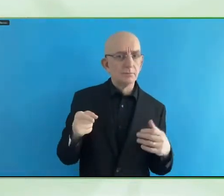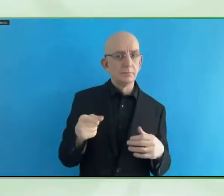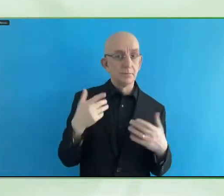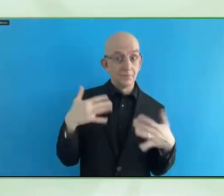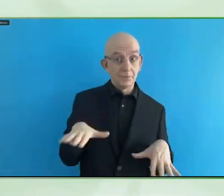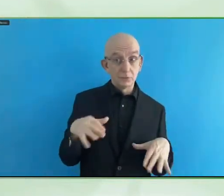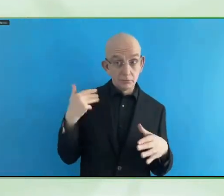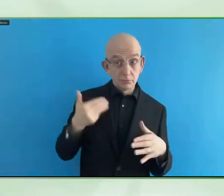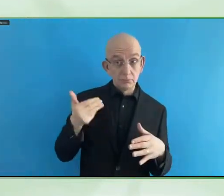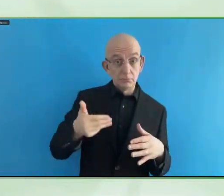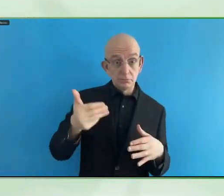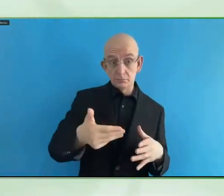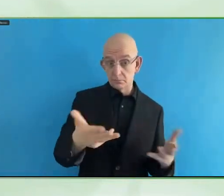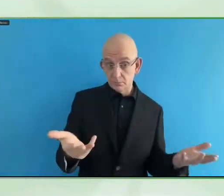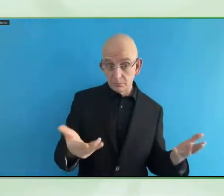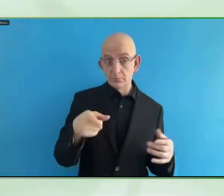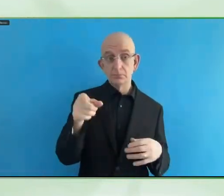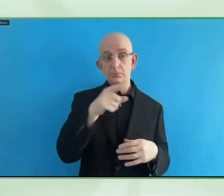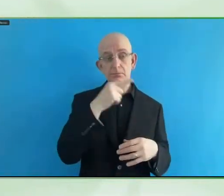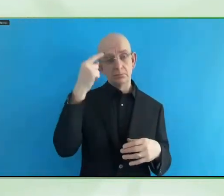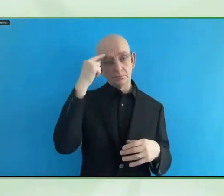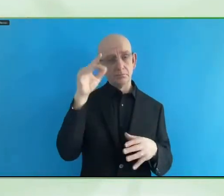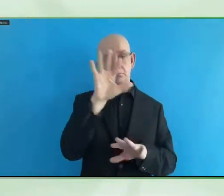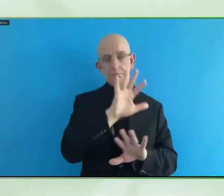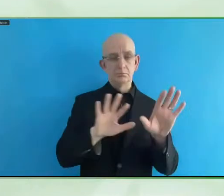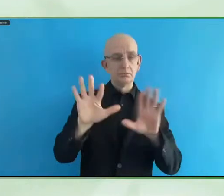deal with today to take the step forward.